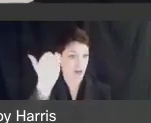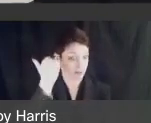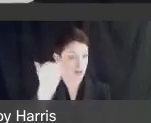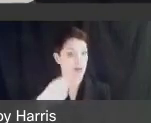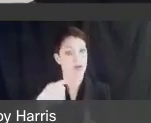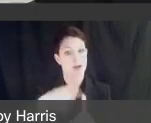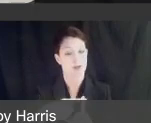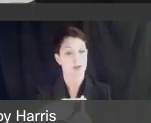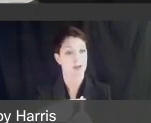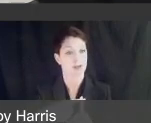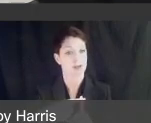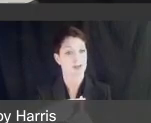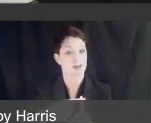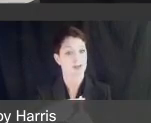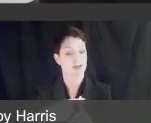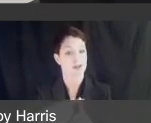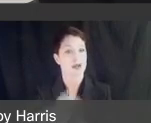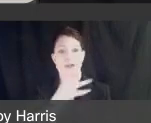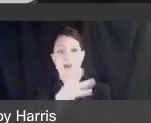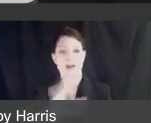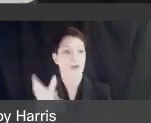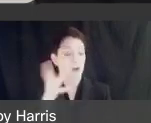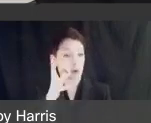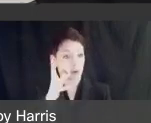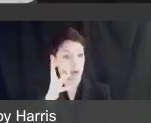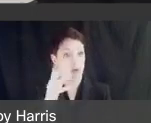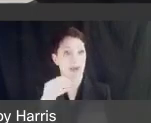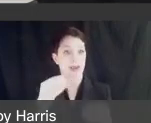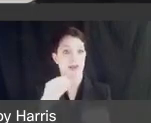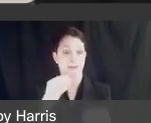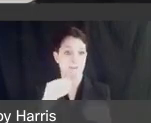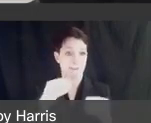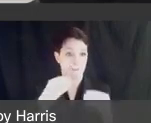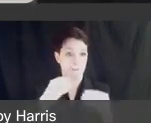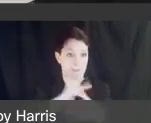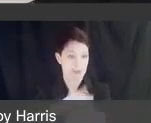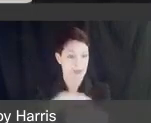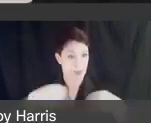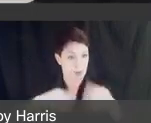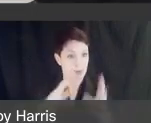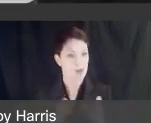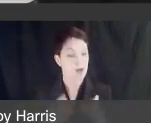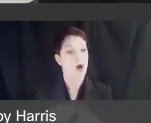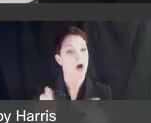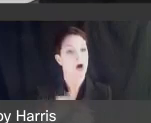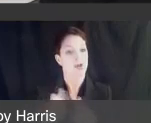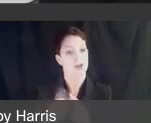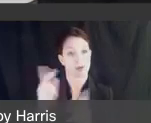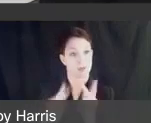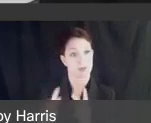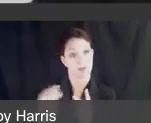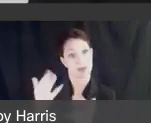processing and agricultural workers, in addition to those waiting on our list. We hope to be able